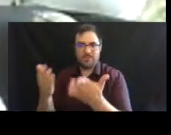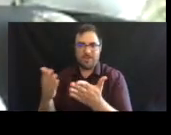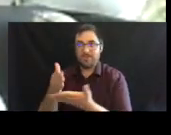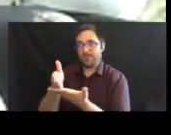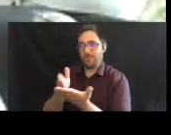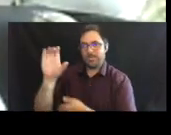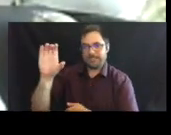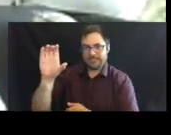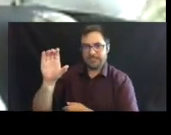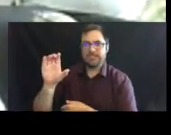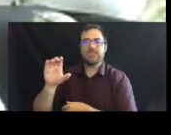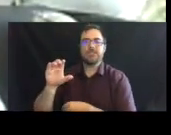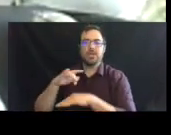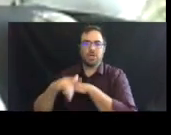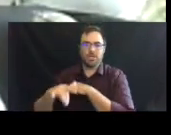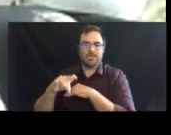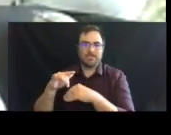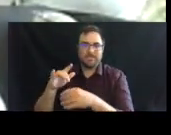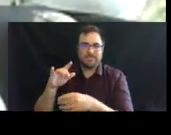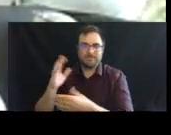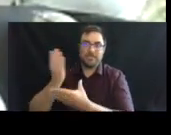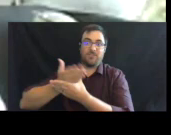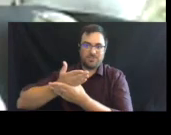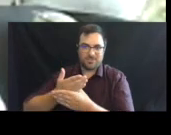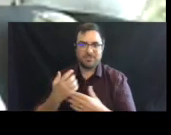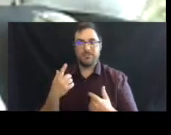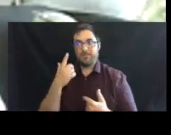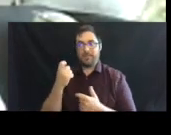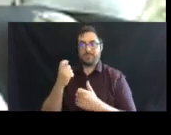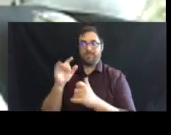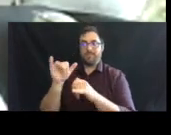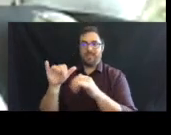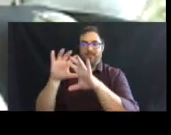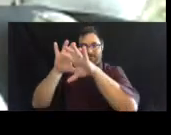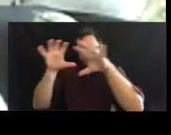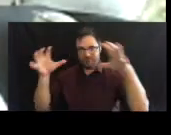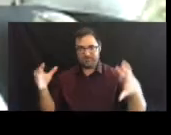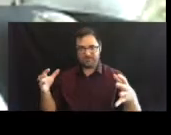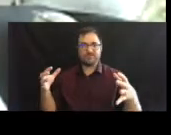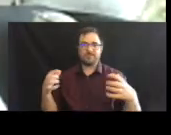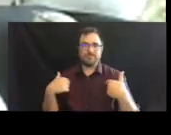early intervention and so because of that we don't need any parent consent to